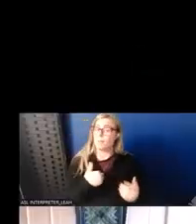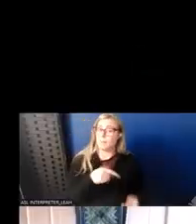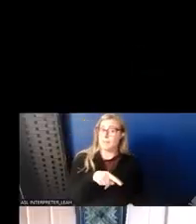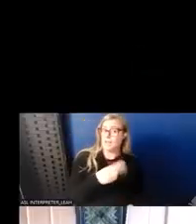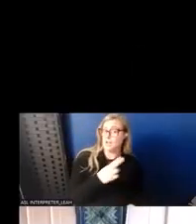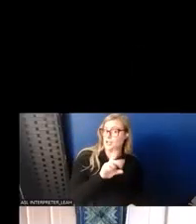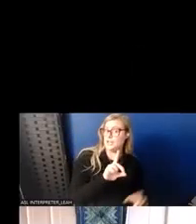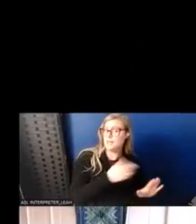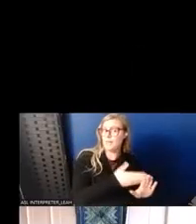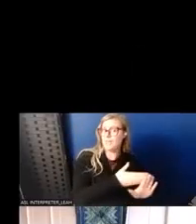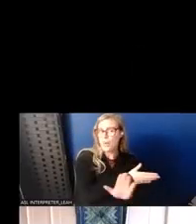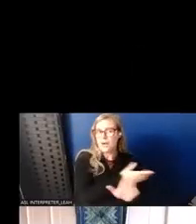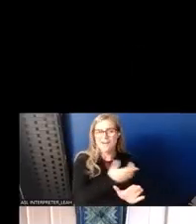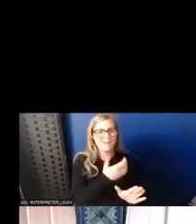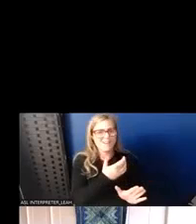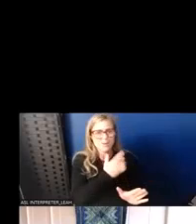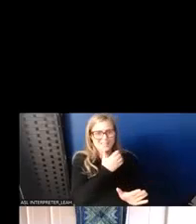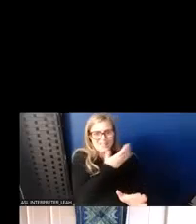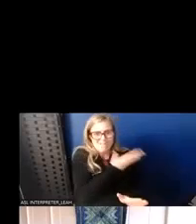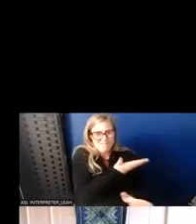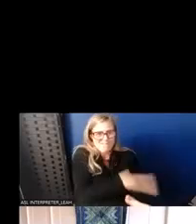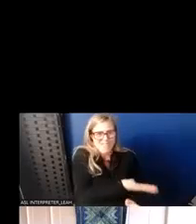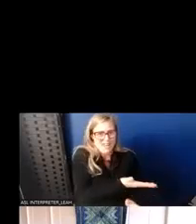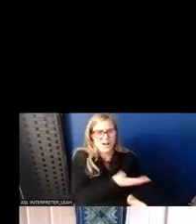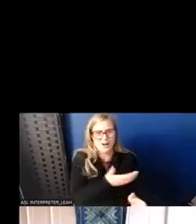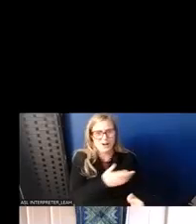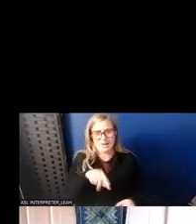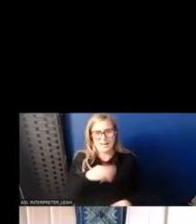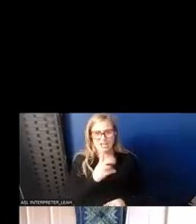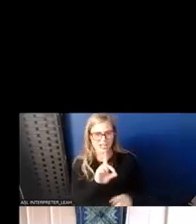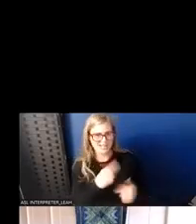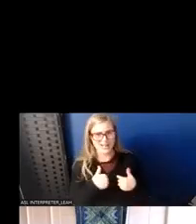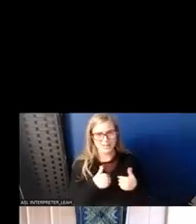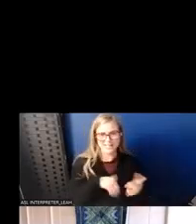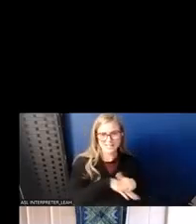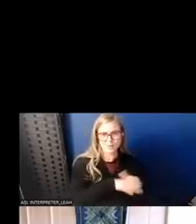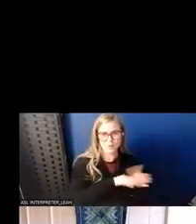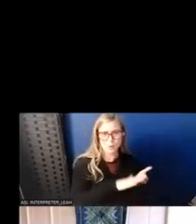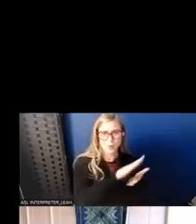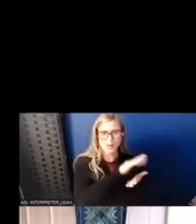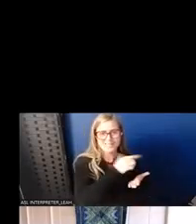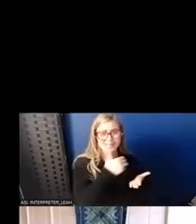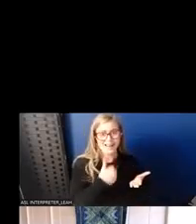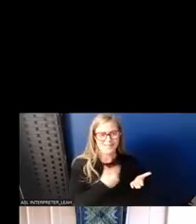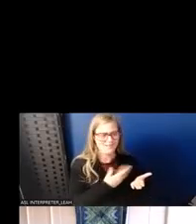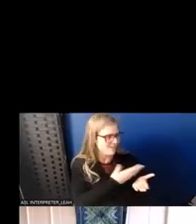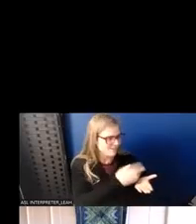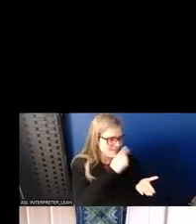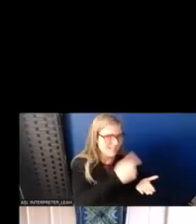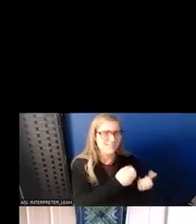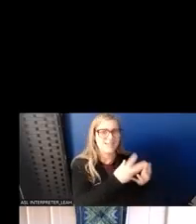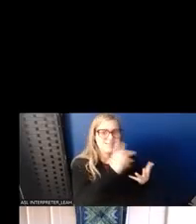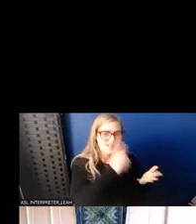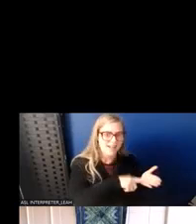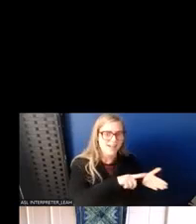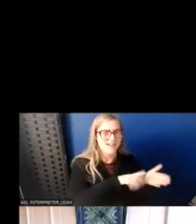network science wasn't really possible. So now we have open science and access to data from around the